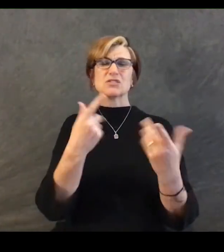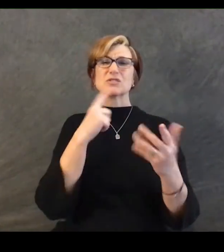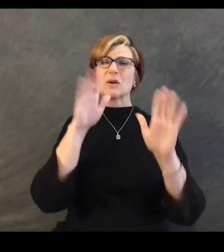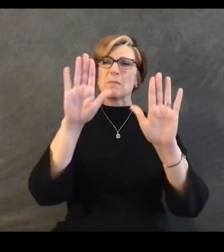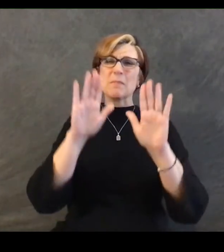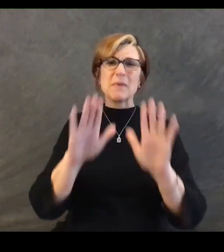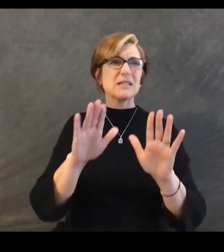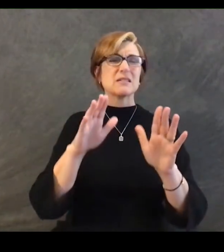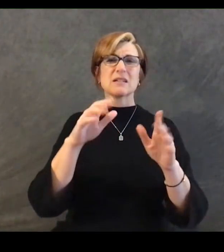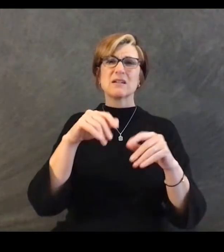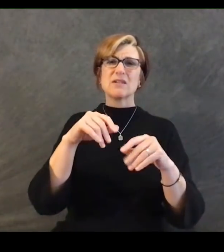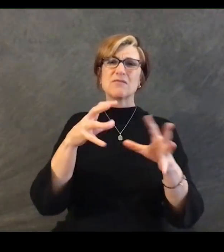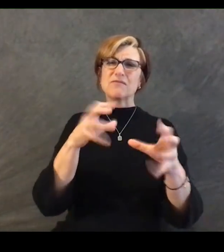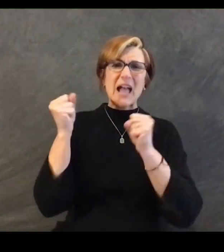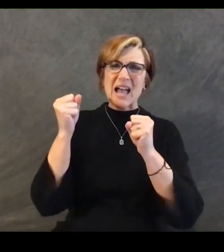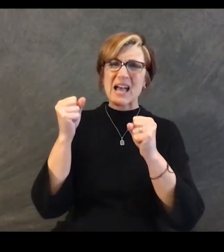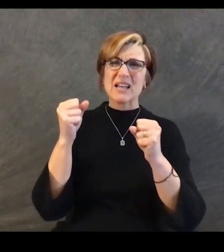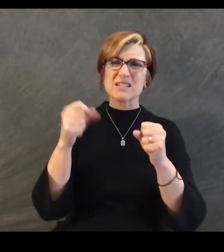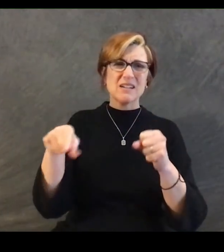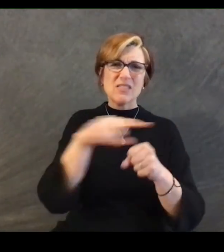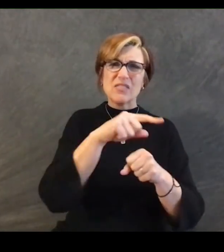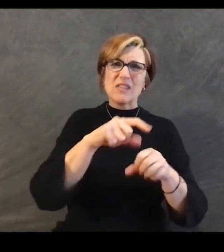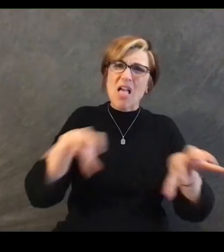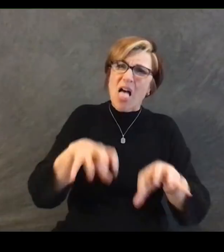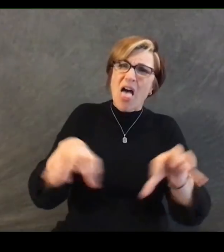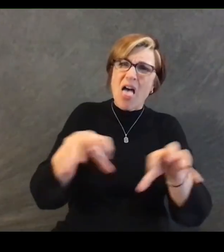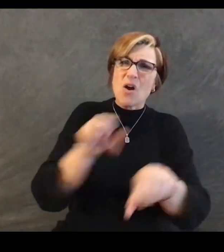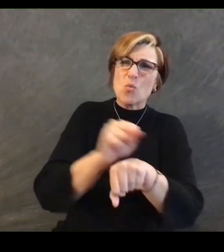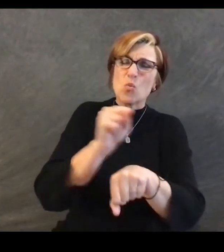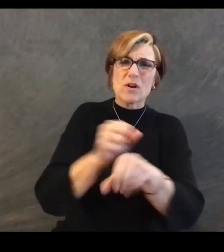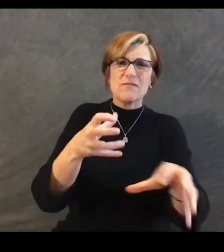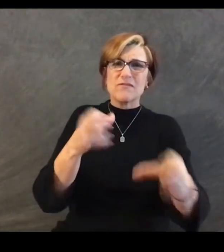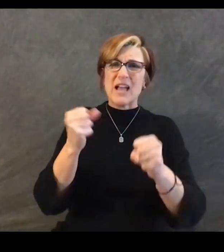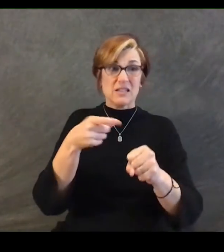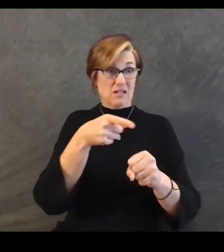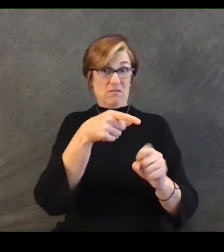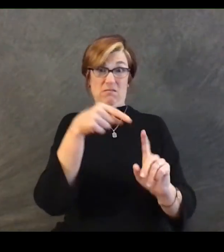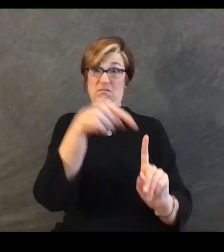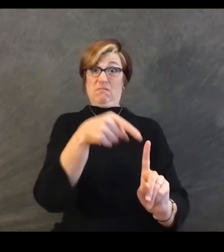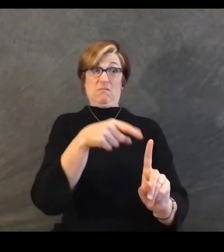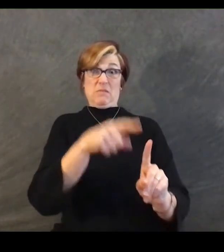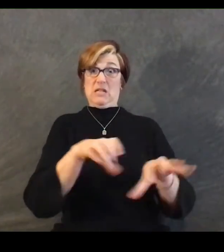they did it so fast he's been doing that for a long time but I think people are